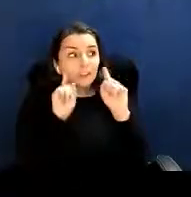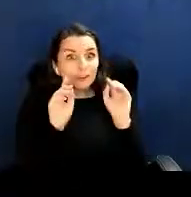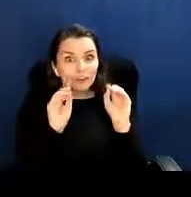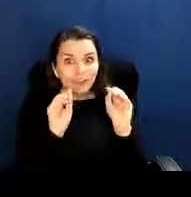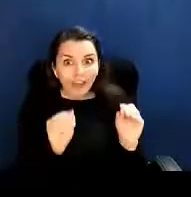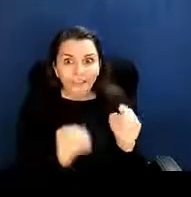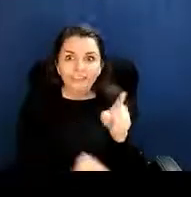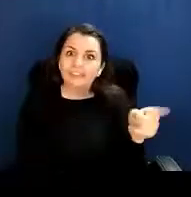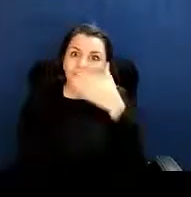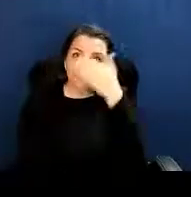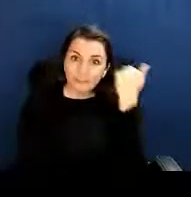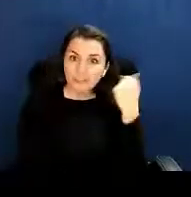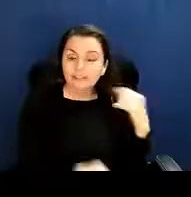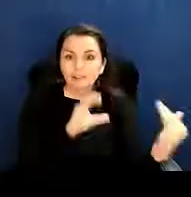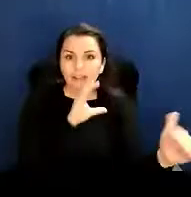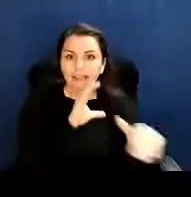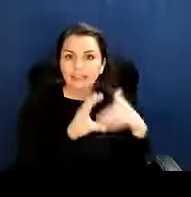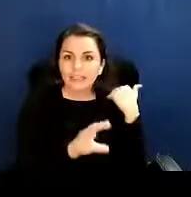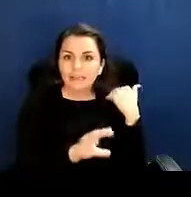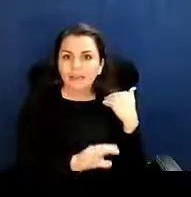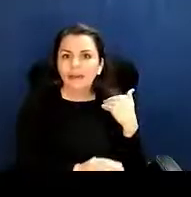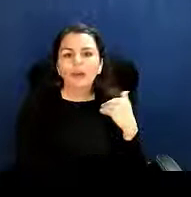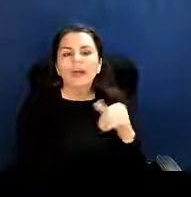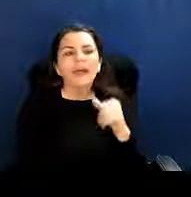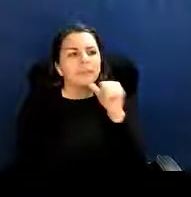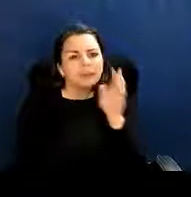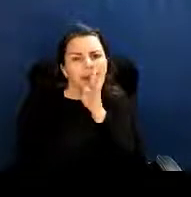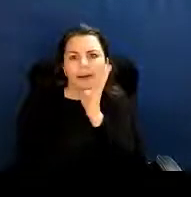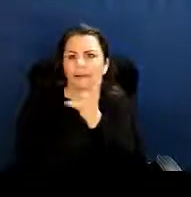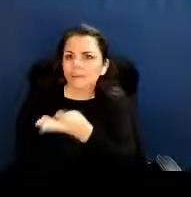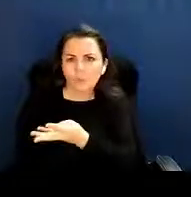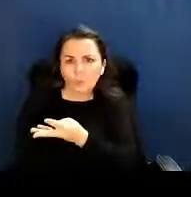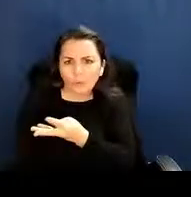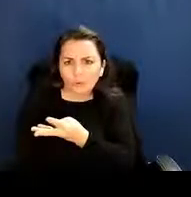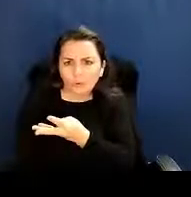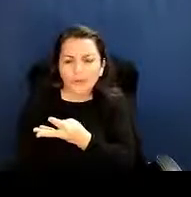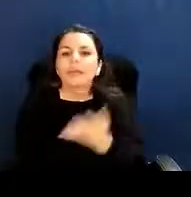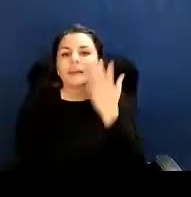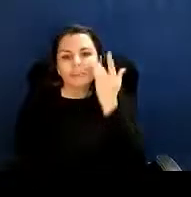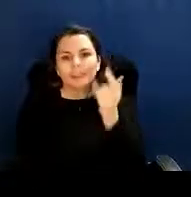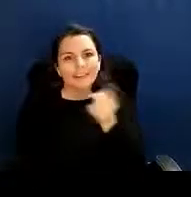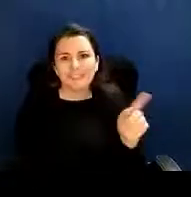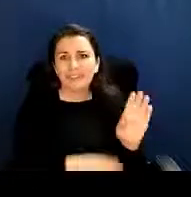it's not because they don't care about talking to you or they don't want to, it's because we get a lot of e-mail.